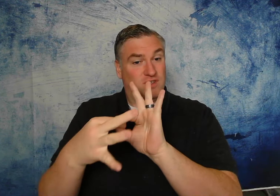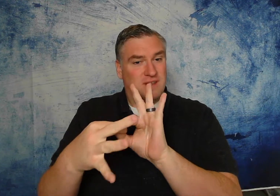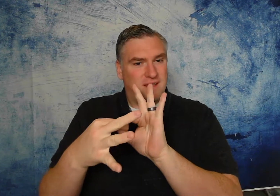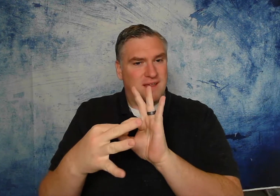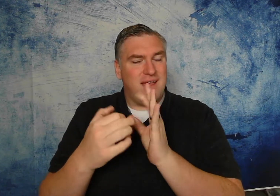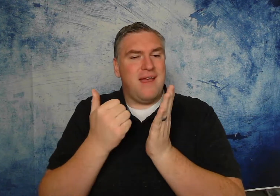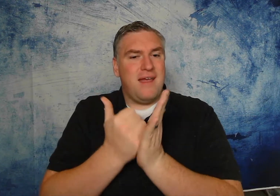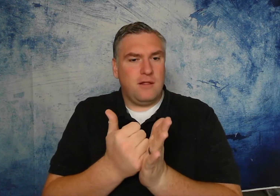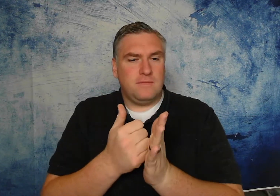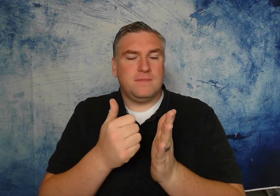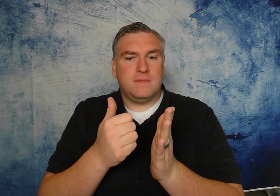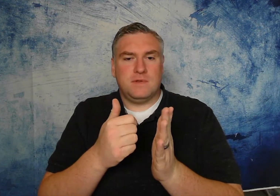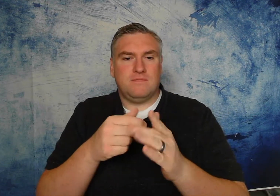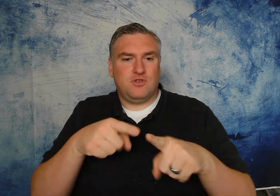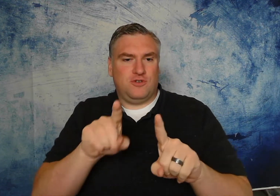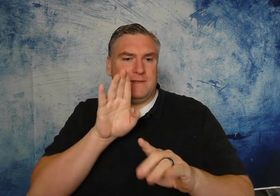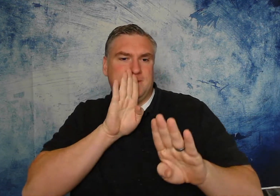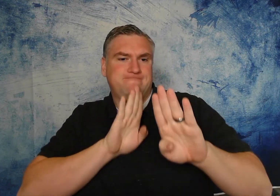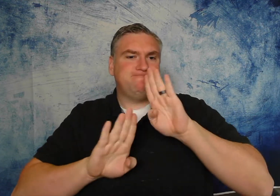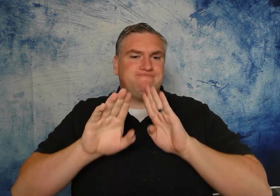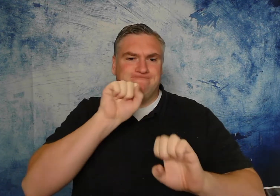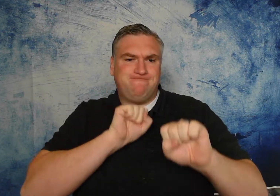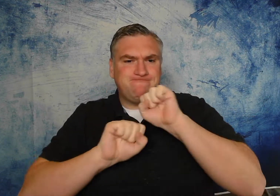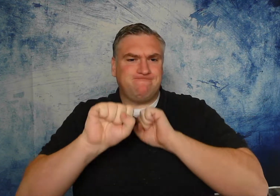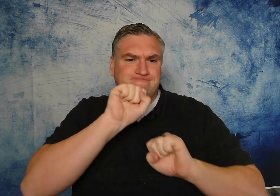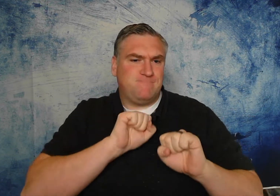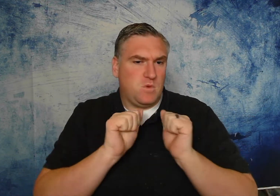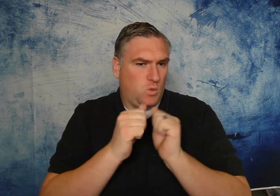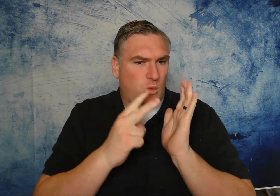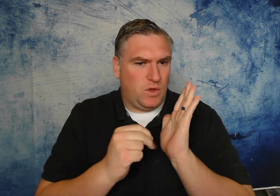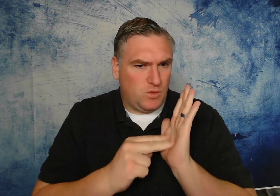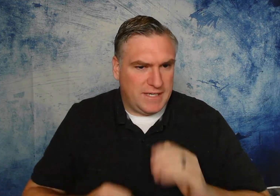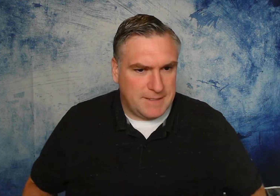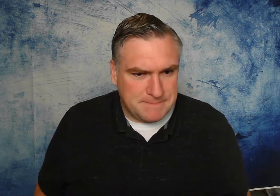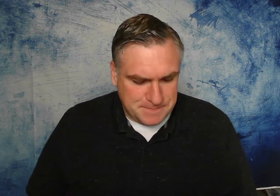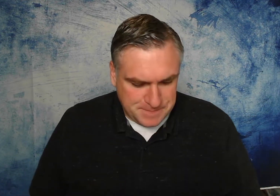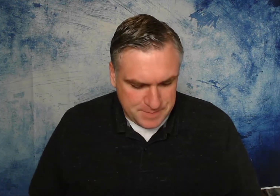that positive relationship is going to help during the inevitable frustrations with reading.